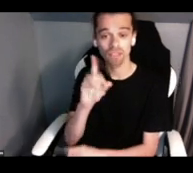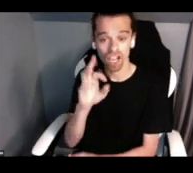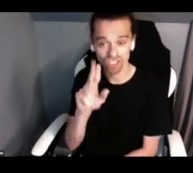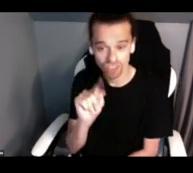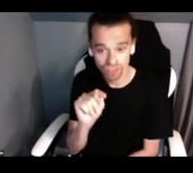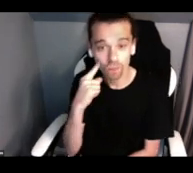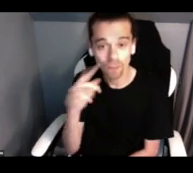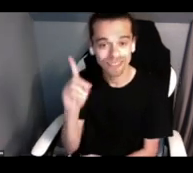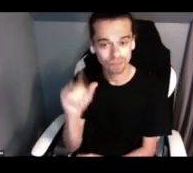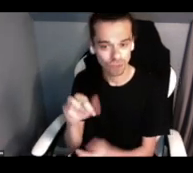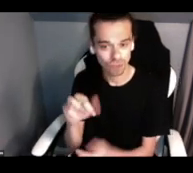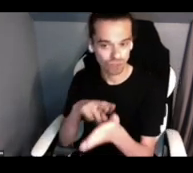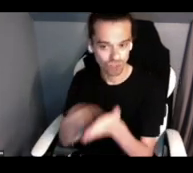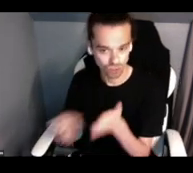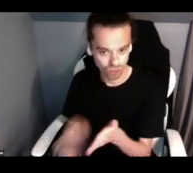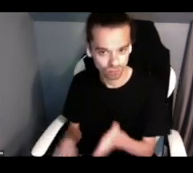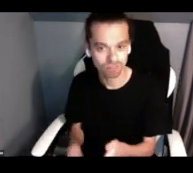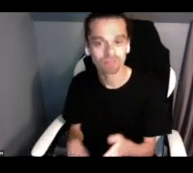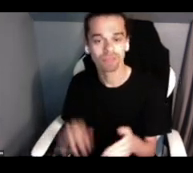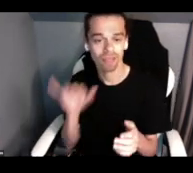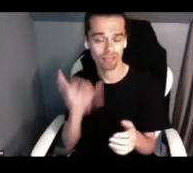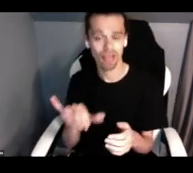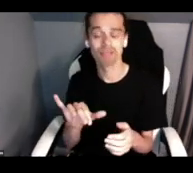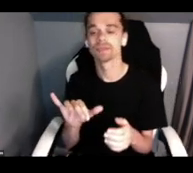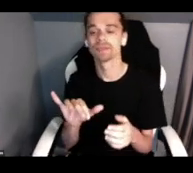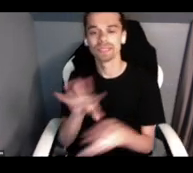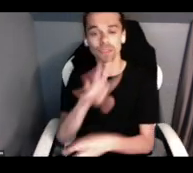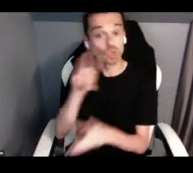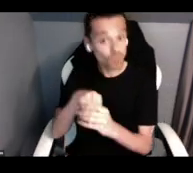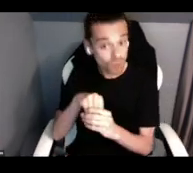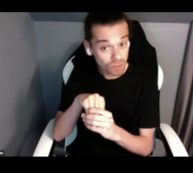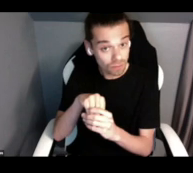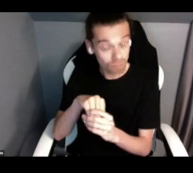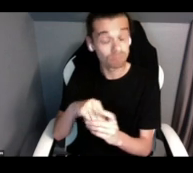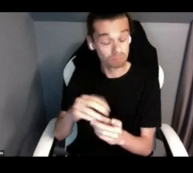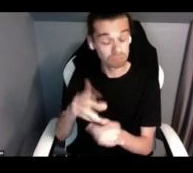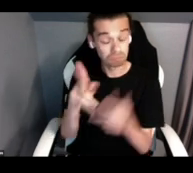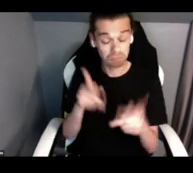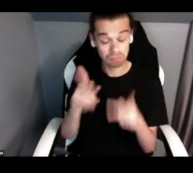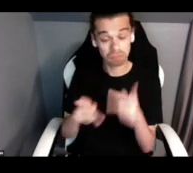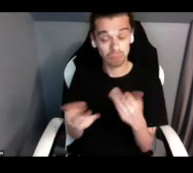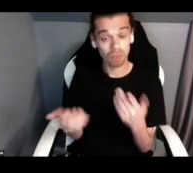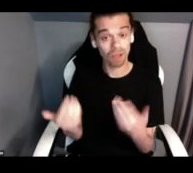domain that is inclusive of people with disabilities from